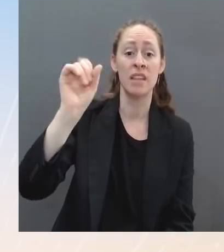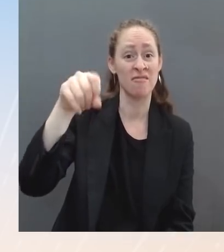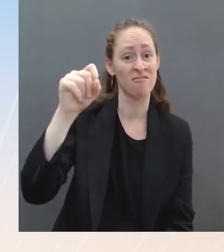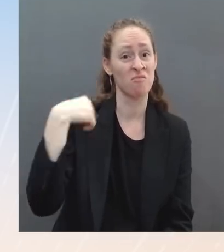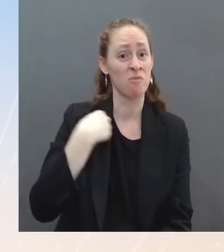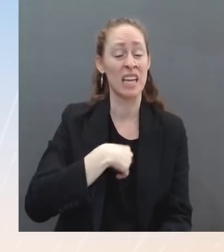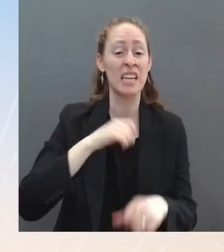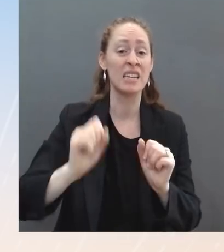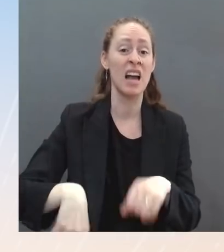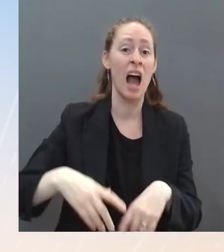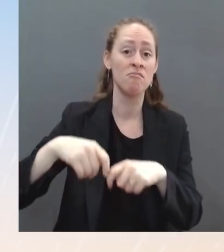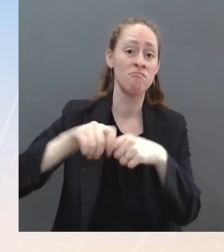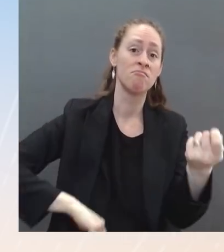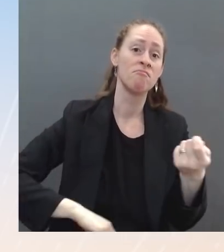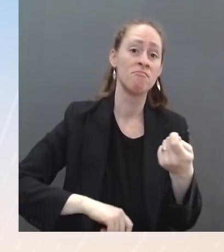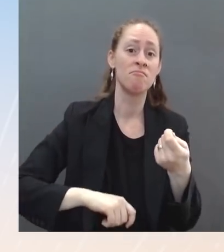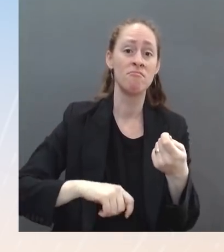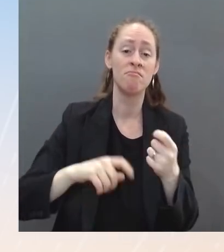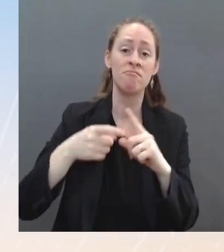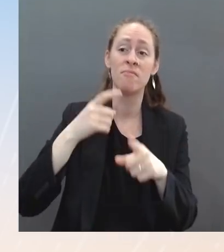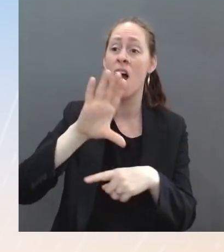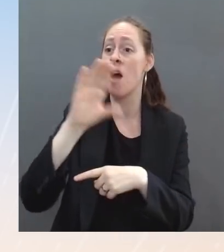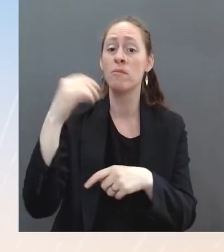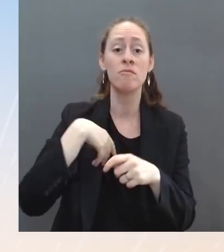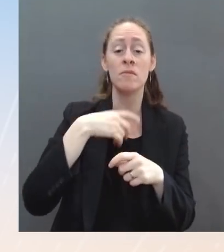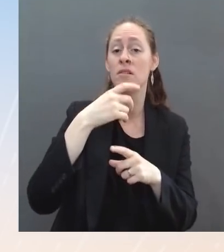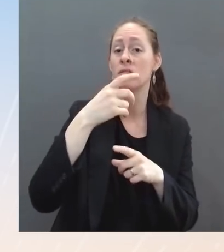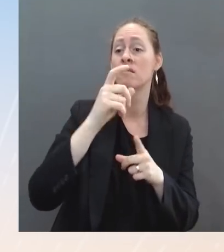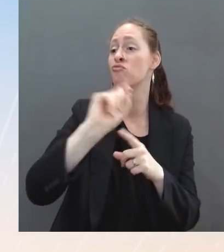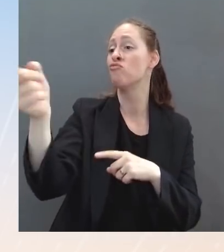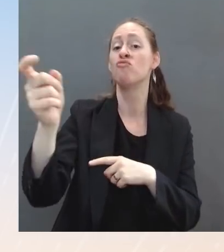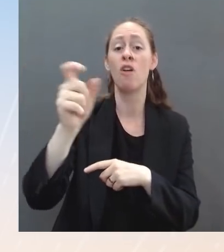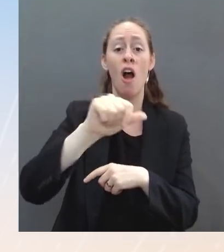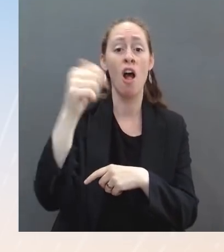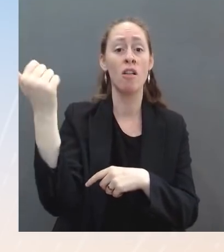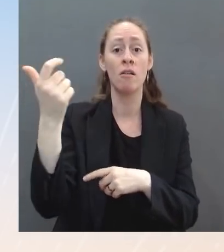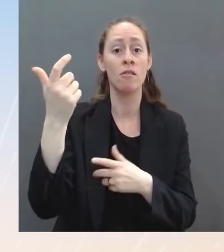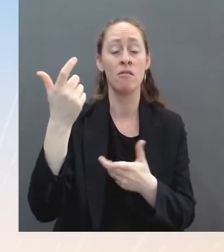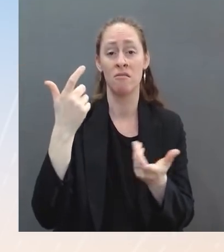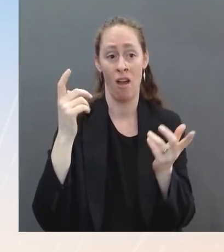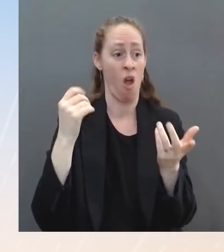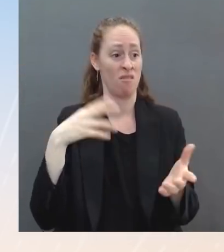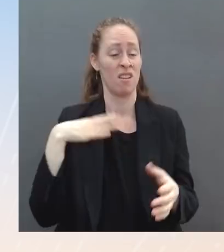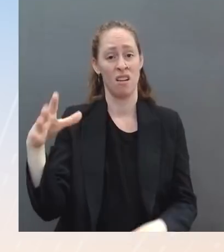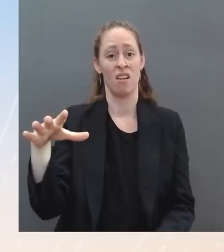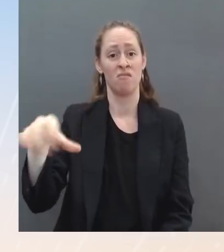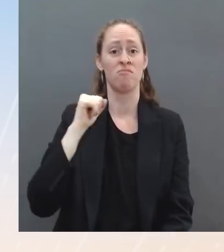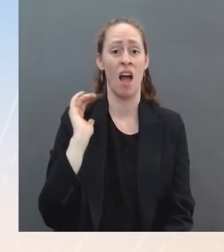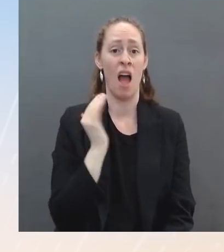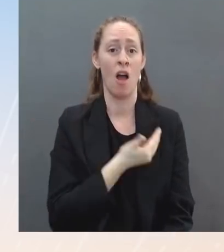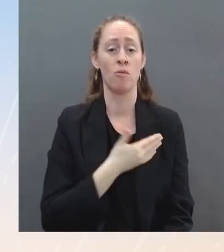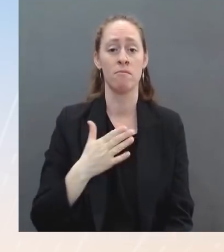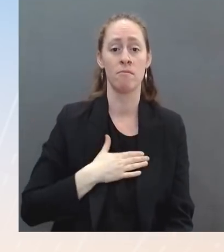they can provide their leases back to the federal government if they no longer have any use for them, or they could transfer them as well.